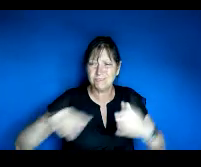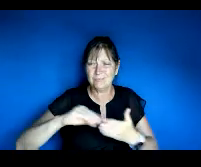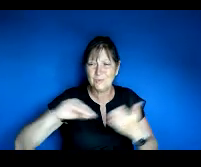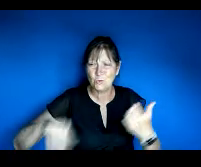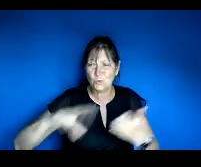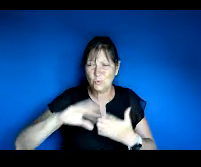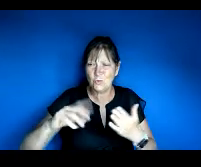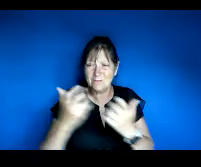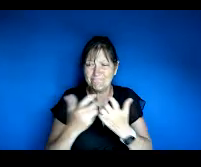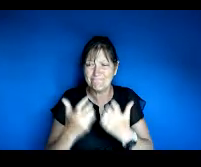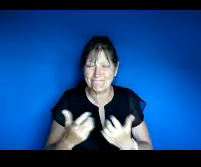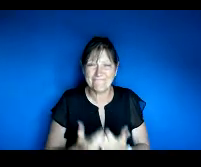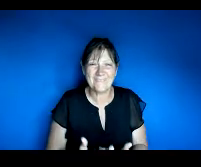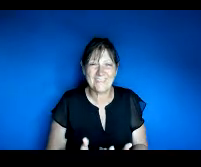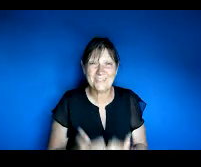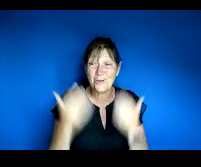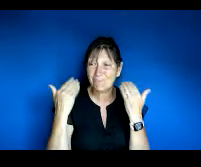So we'll start going through some questions.